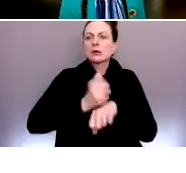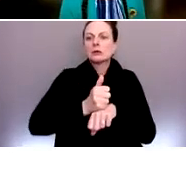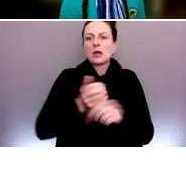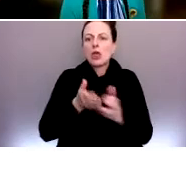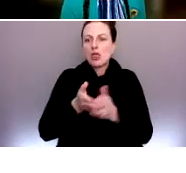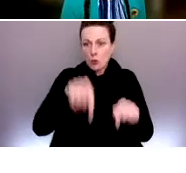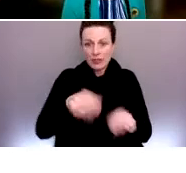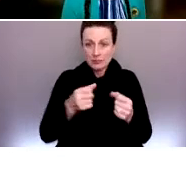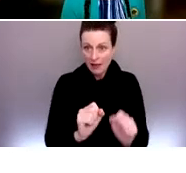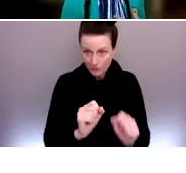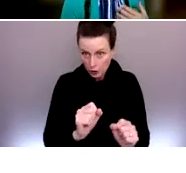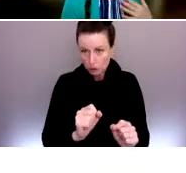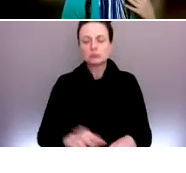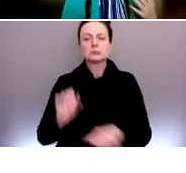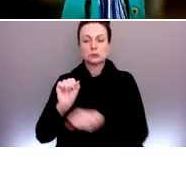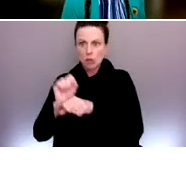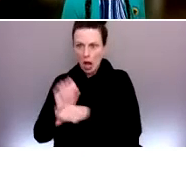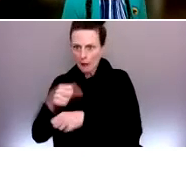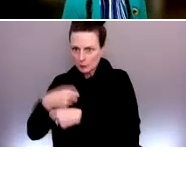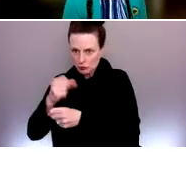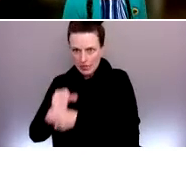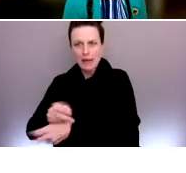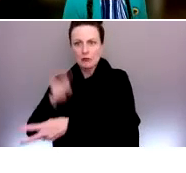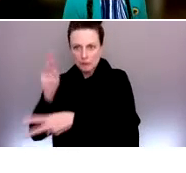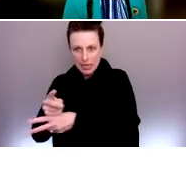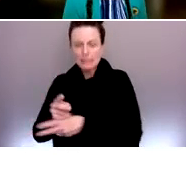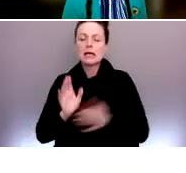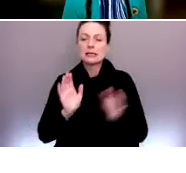effort, jobs created and retained, and small businesses financed.